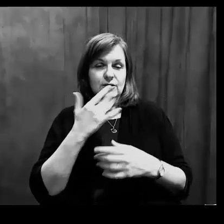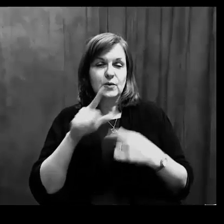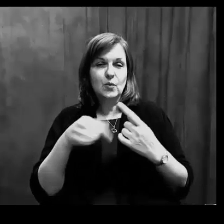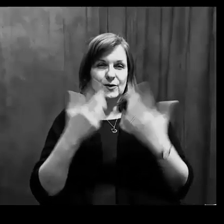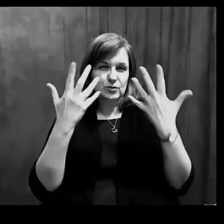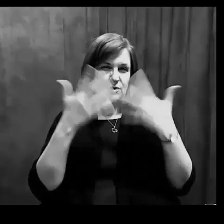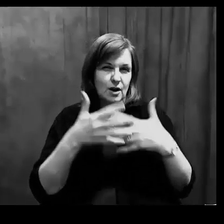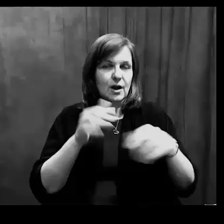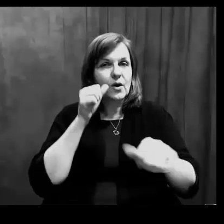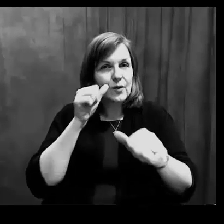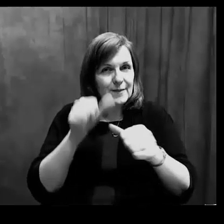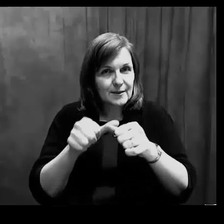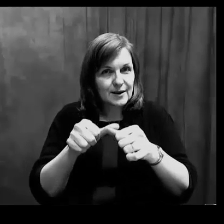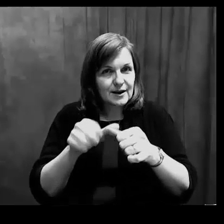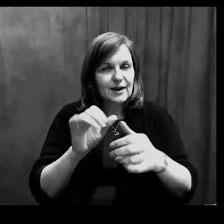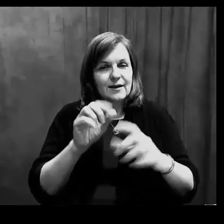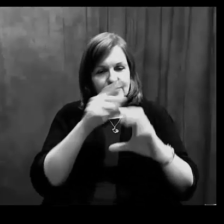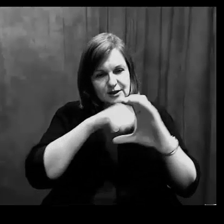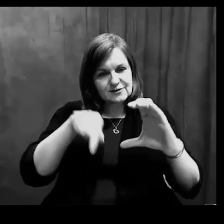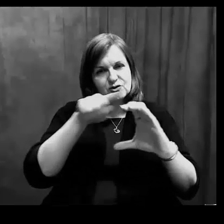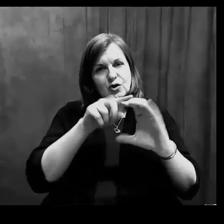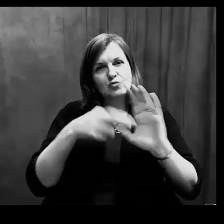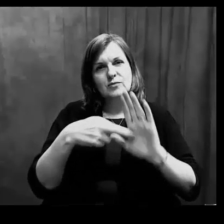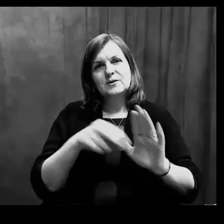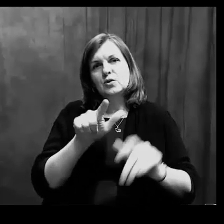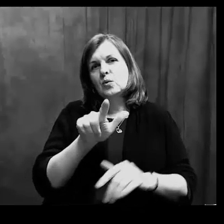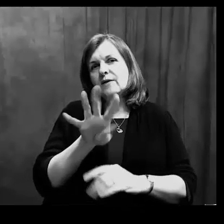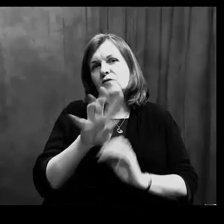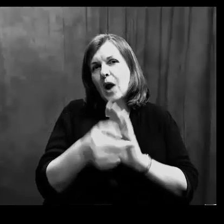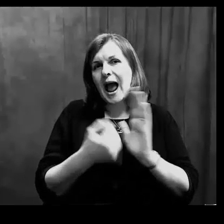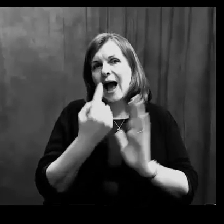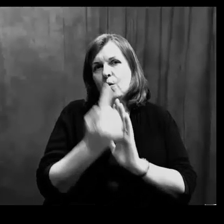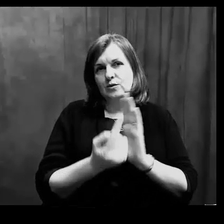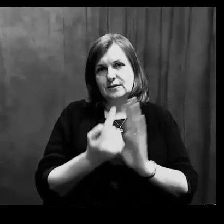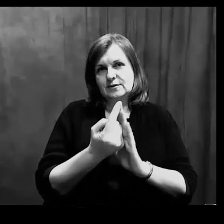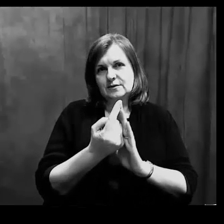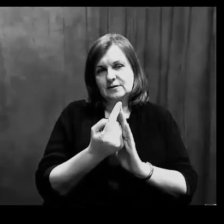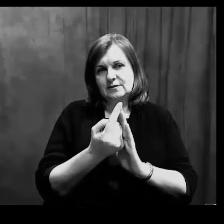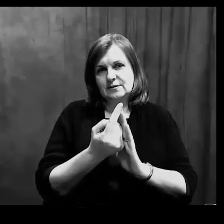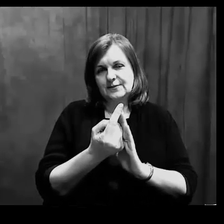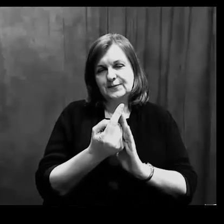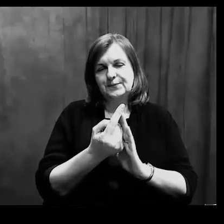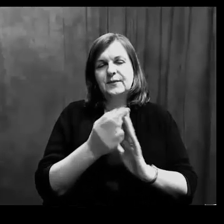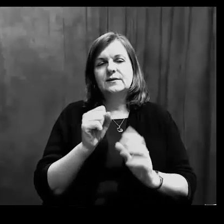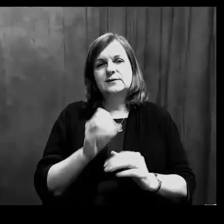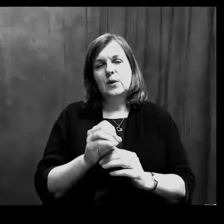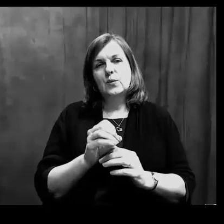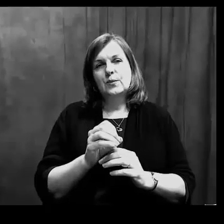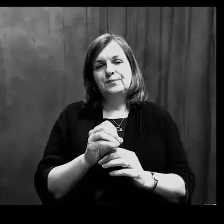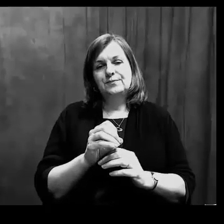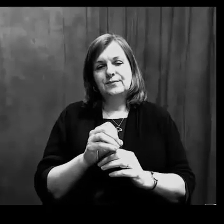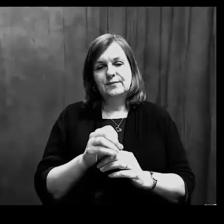gray is when it would be dark. Now please keep in mind these are 24 hour cycles or 24 circles [pie = 24 hours]